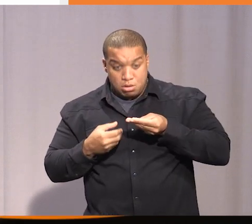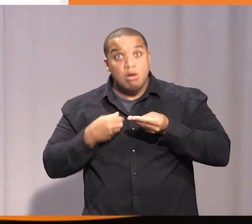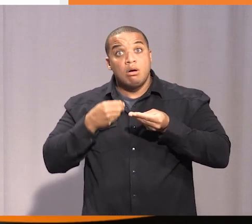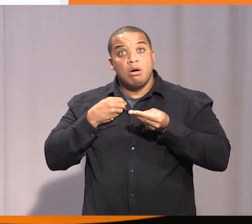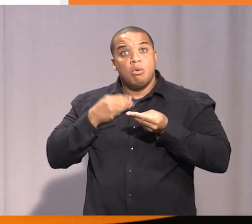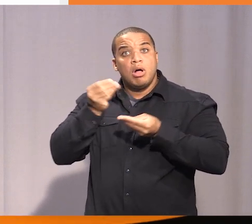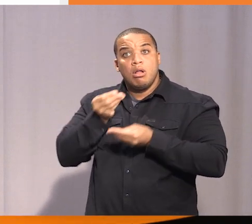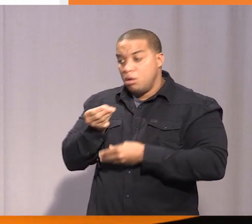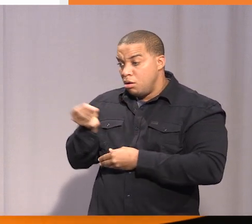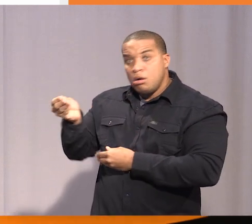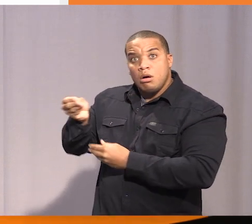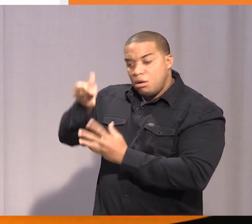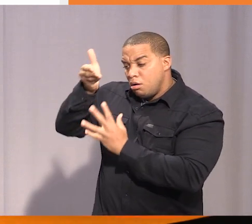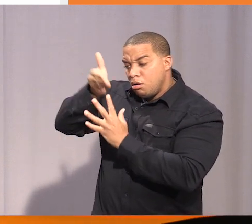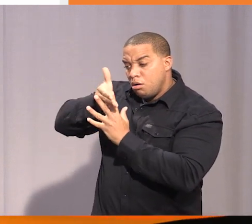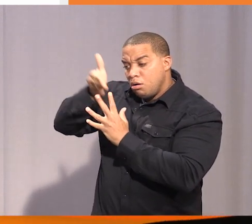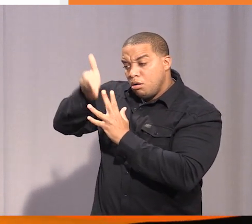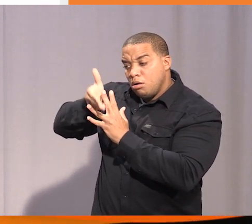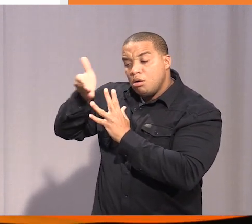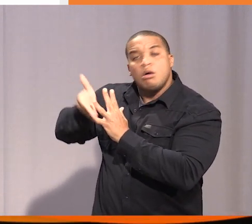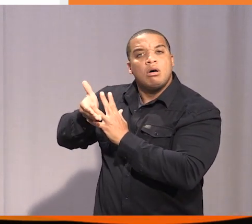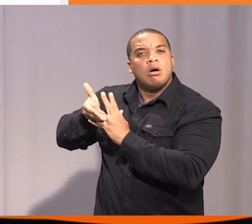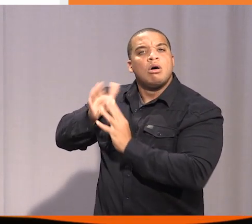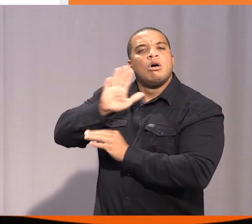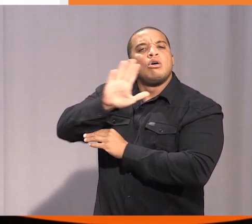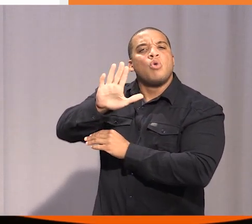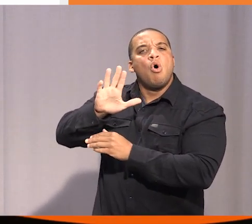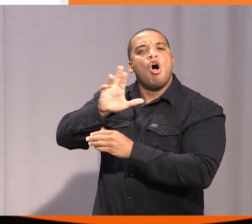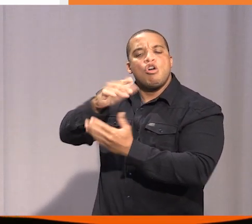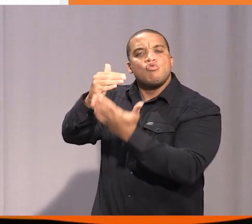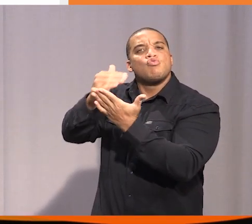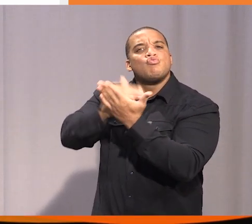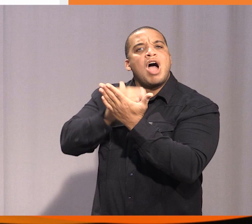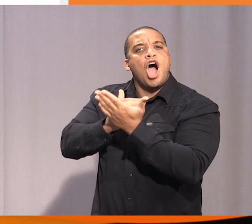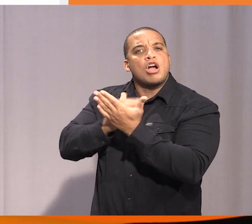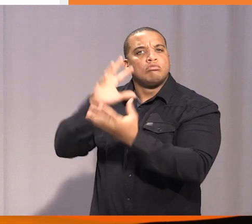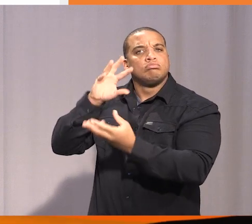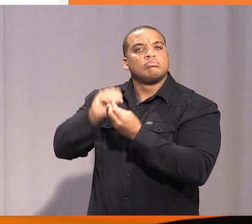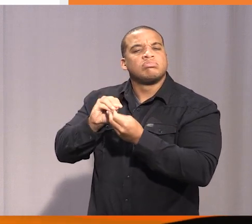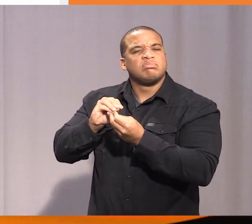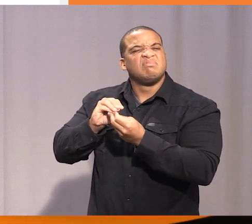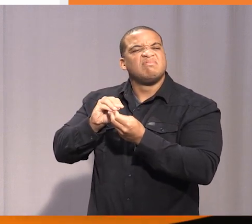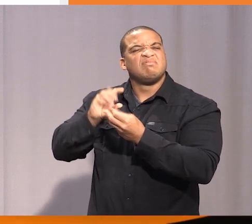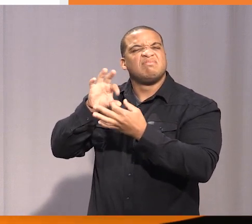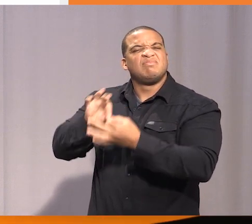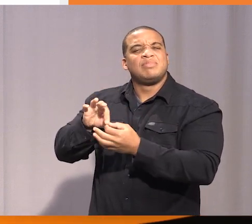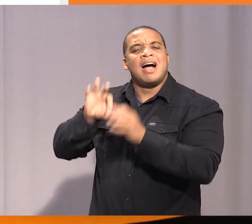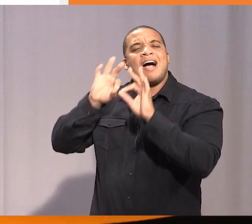to our office becomes part of the student's educational record as defined by the Family Educational Rights